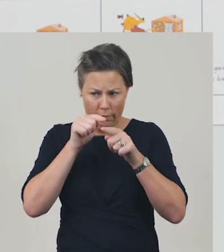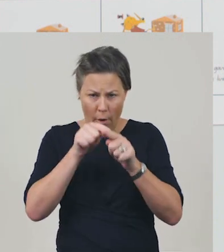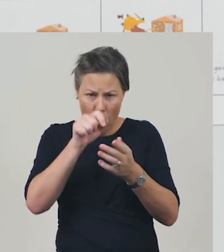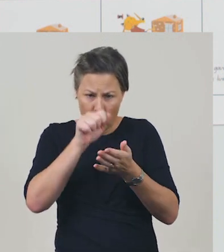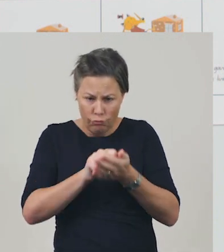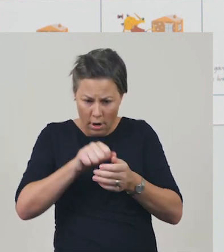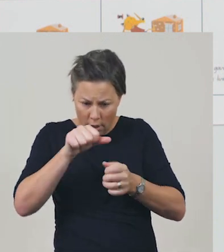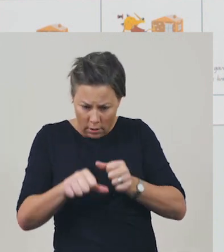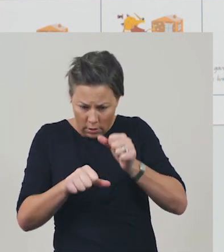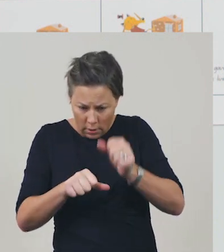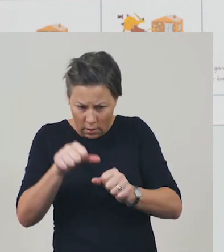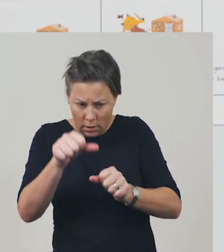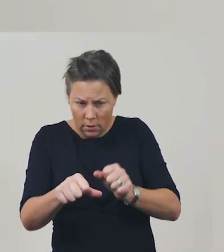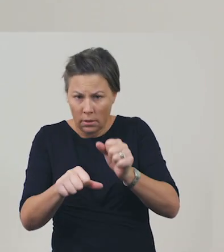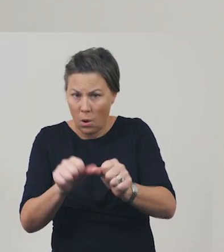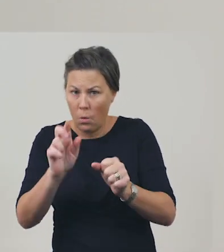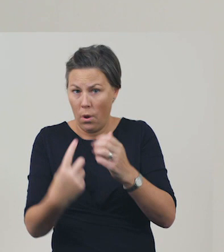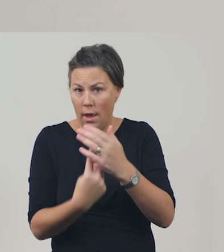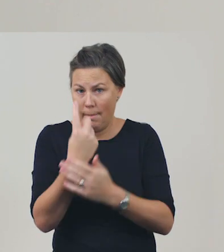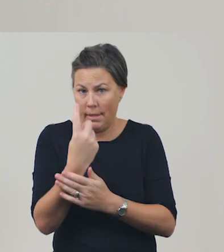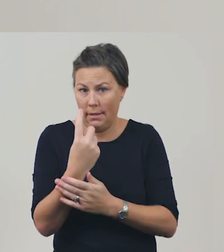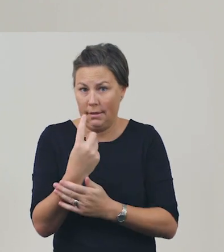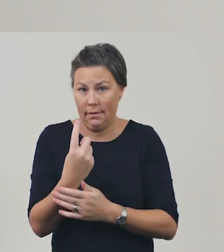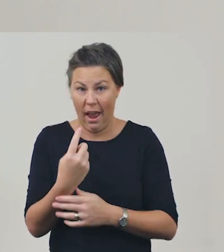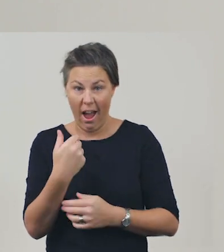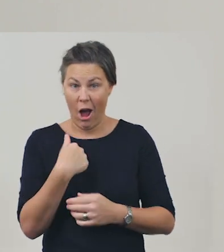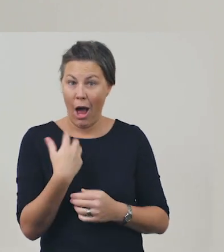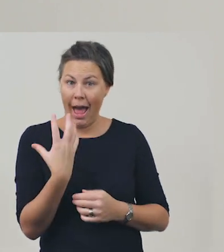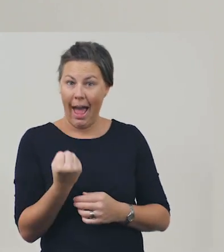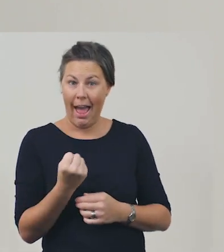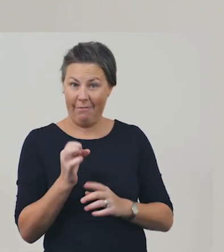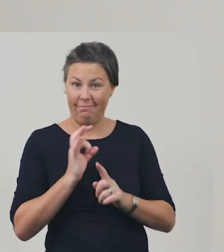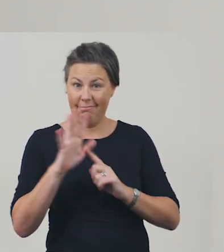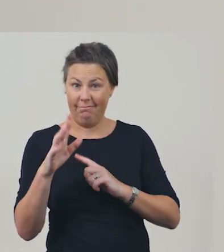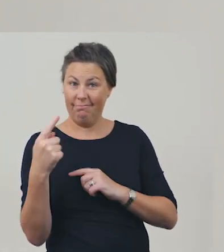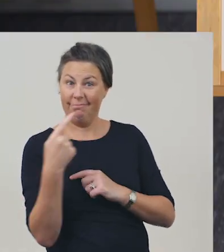I have planned a retell of ‘The Three Little Pigs’ using a retell planner.